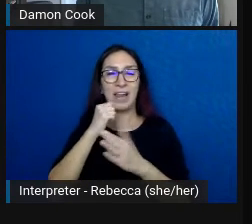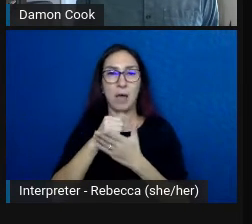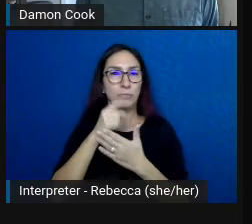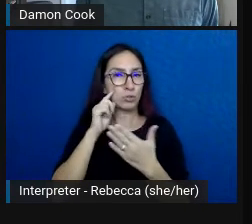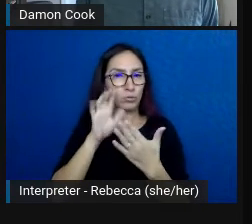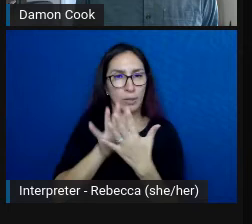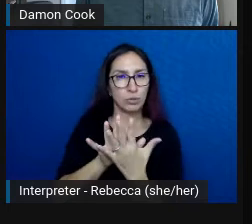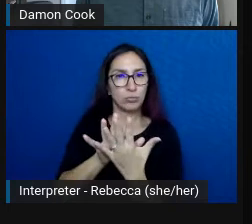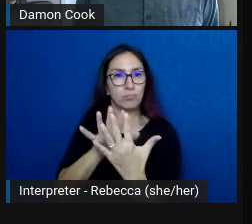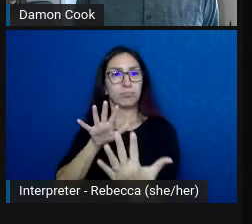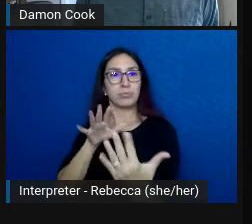and our dialog document.